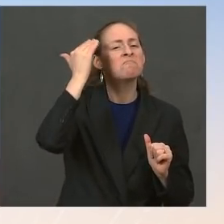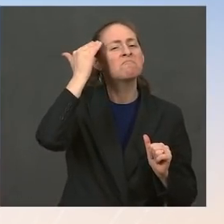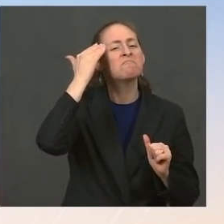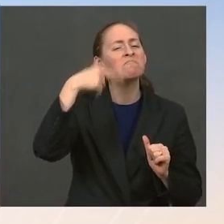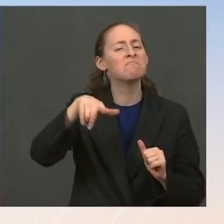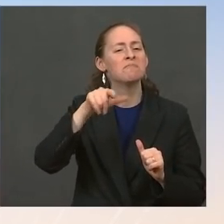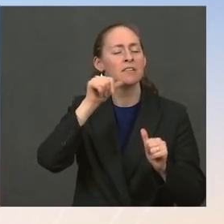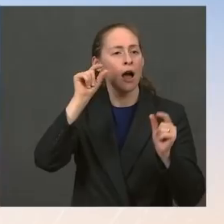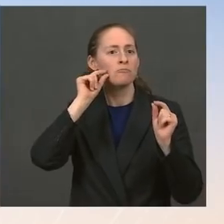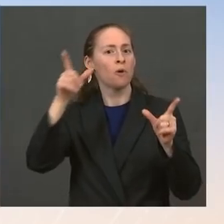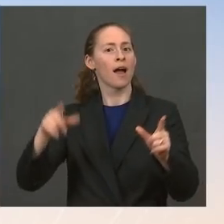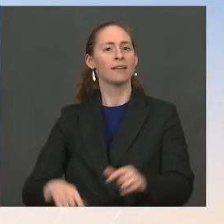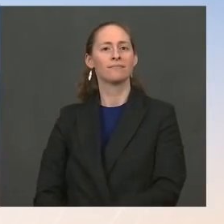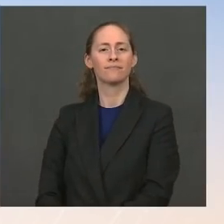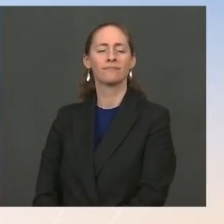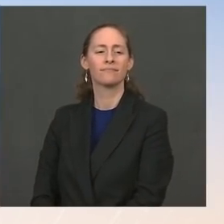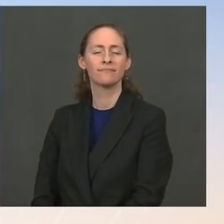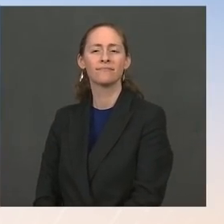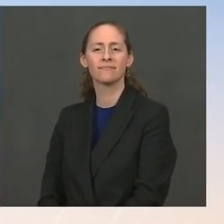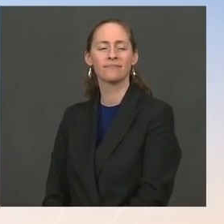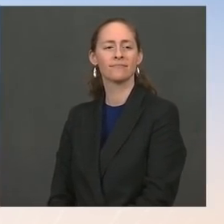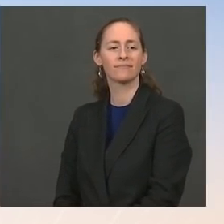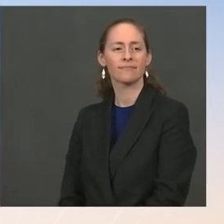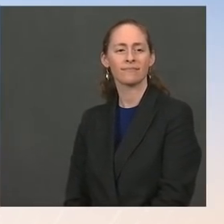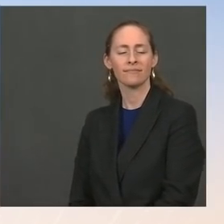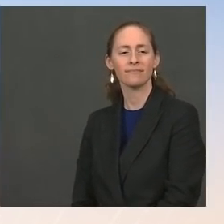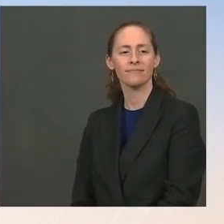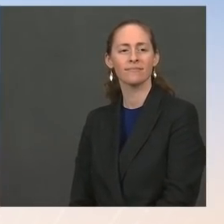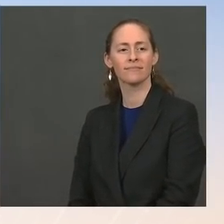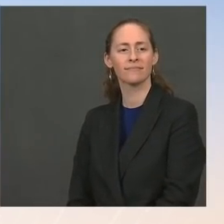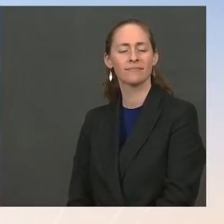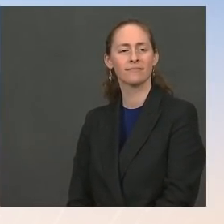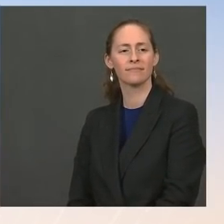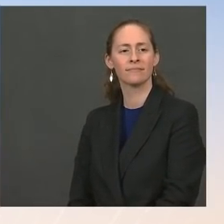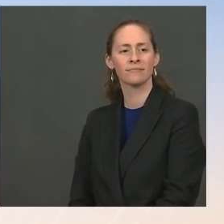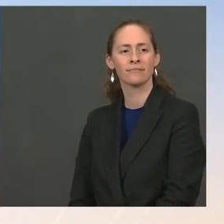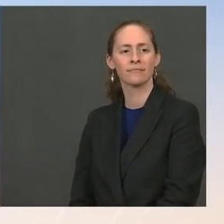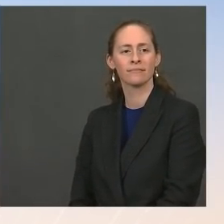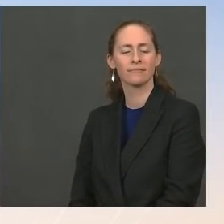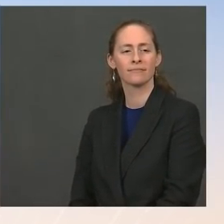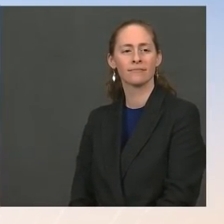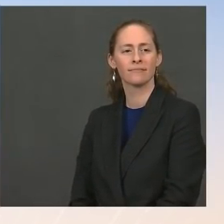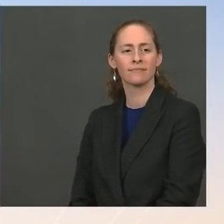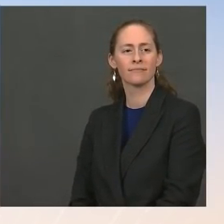Can you explain the timing of the physical today? What was behind it?